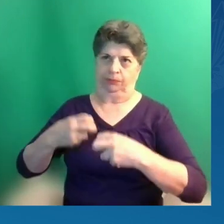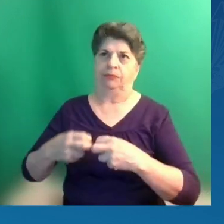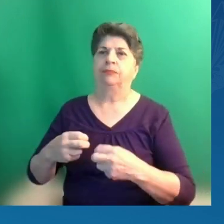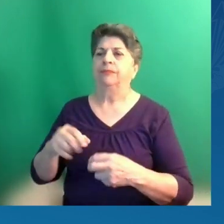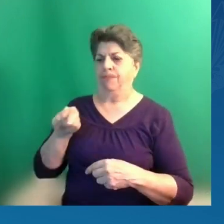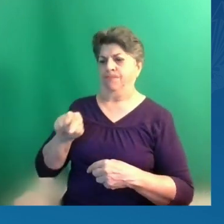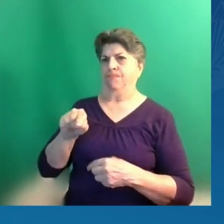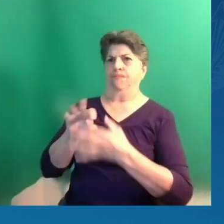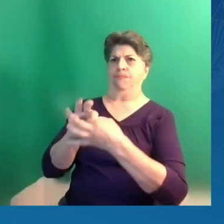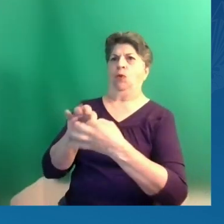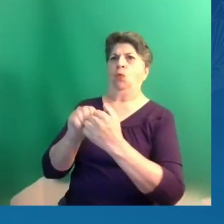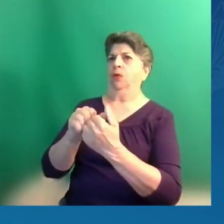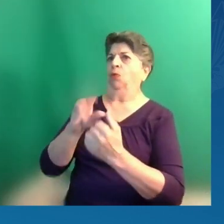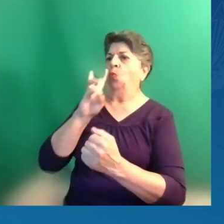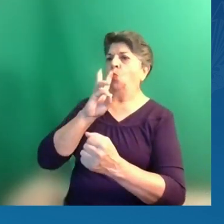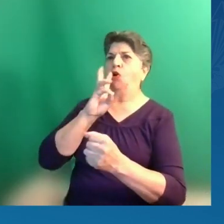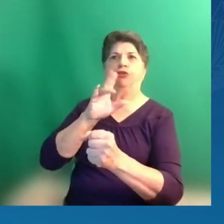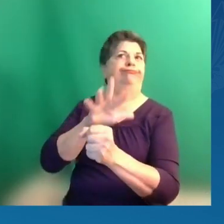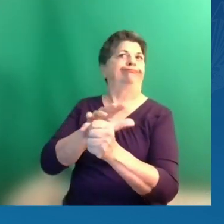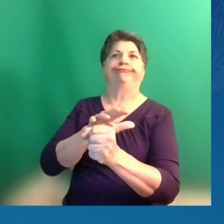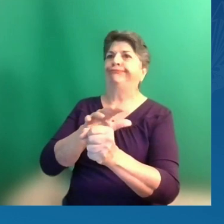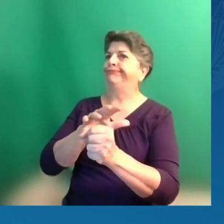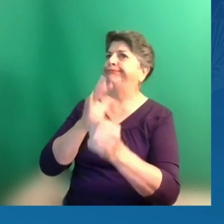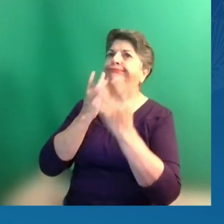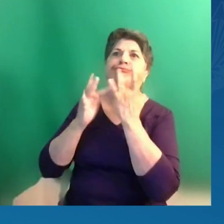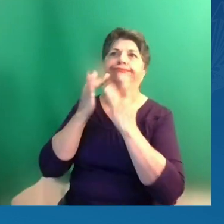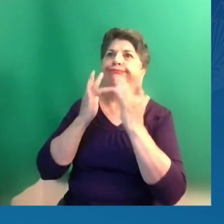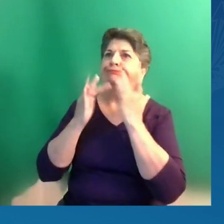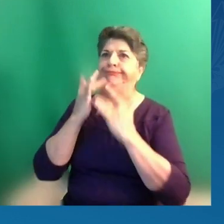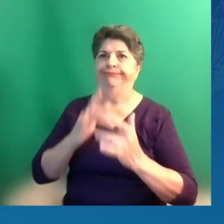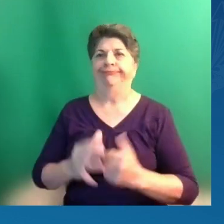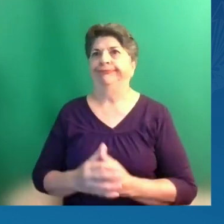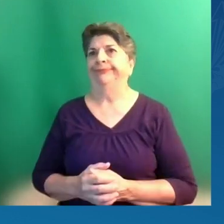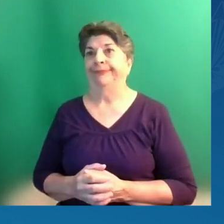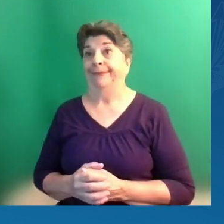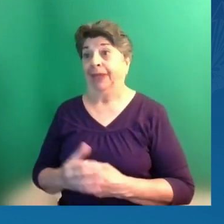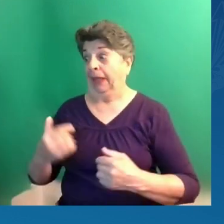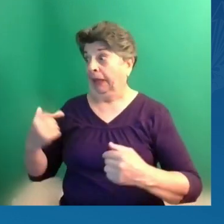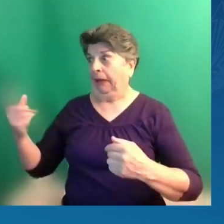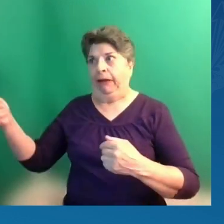without considering water, whether for drinking, agriculture or electricity generation.